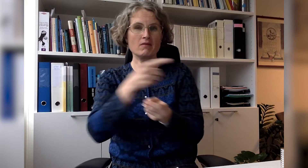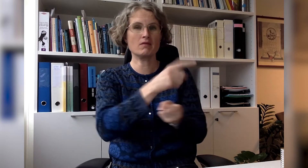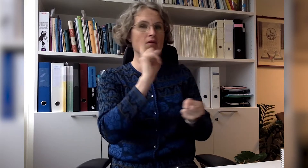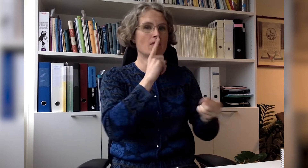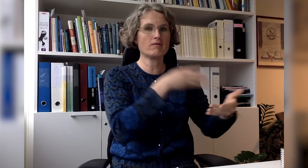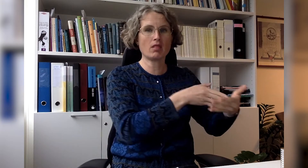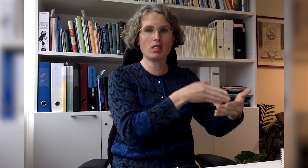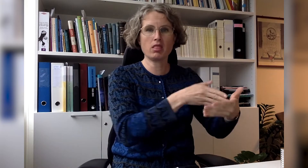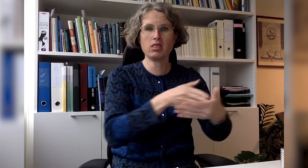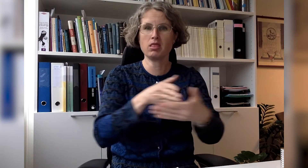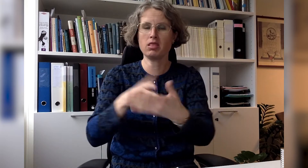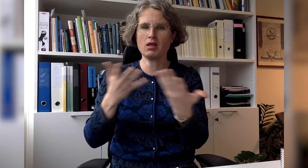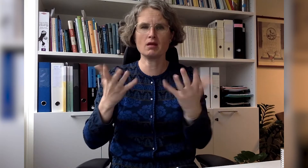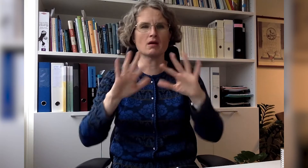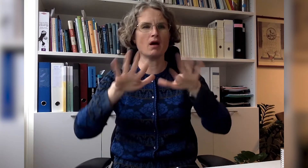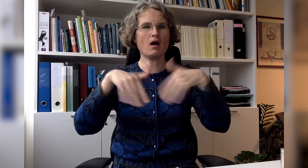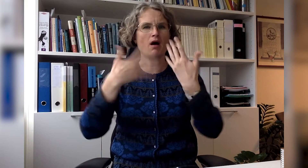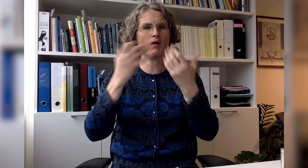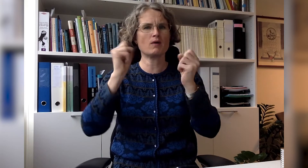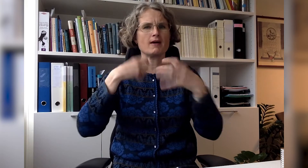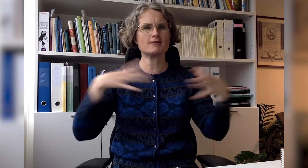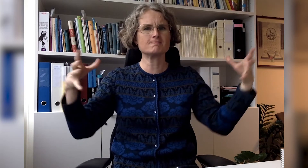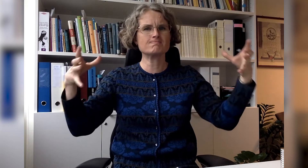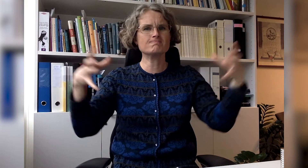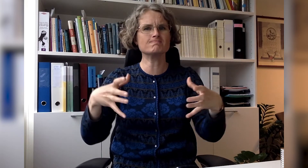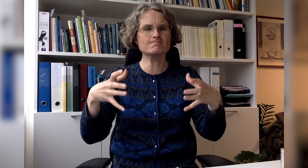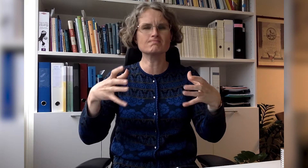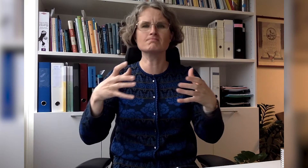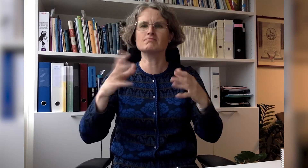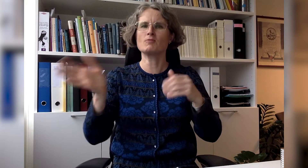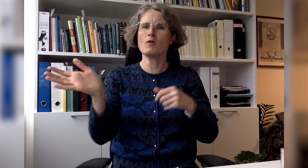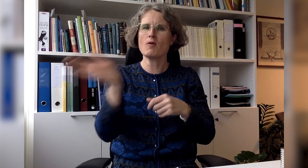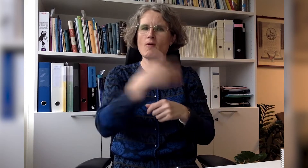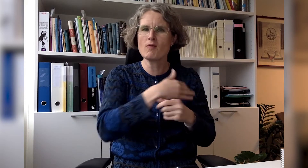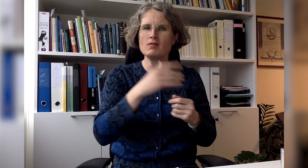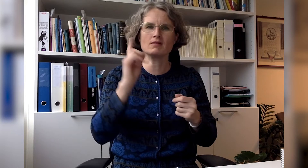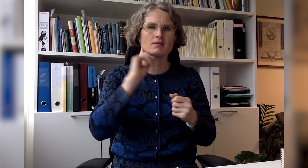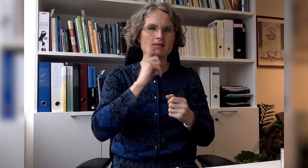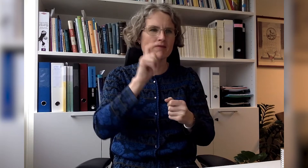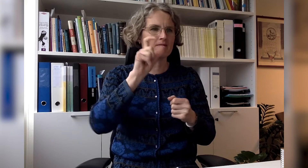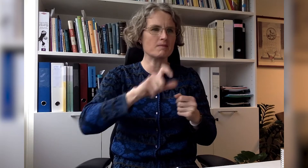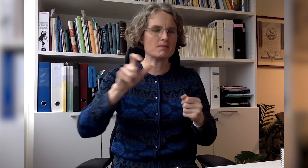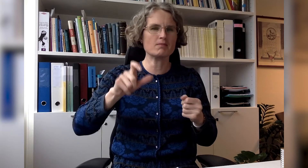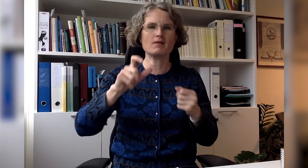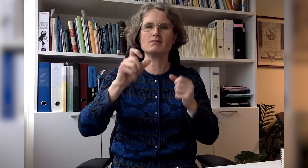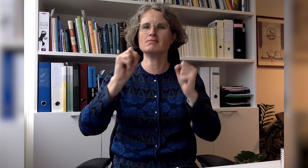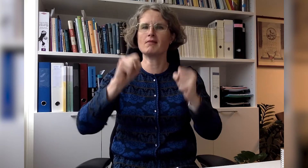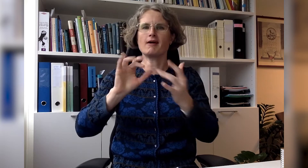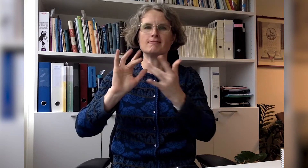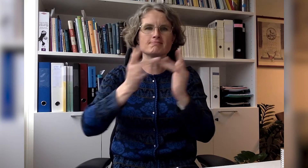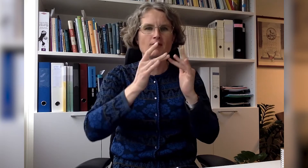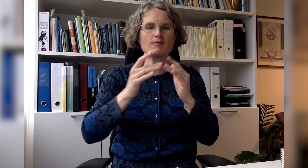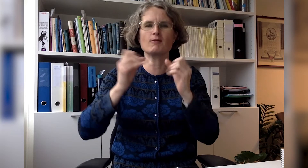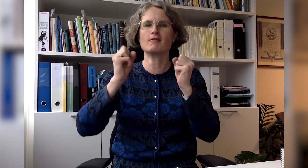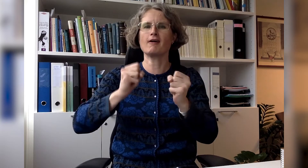having it all, and the other facing barriers. The question is, how can we unite them and how can all Deaf people connect